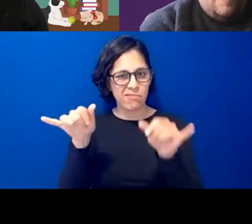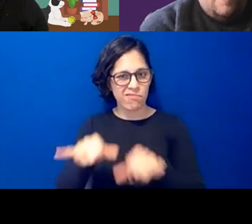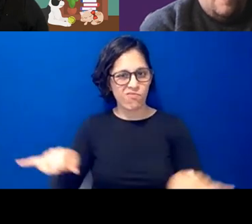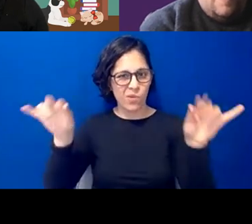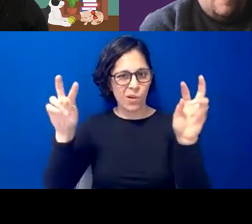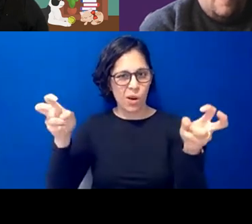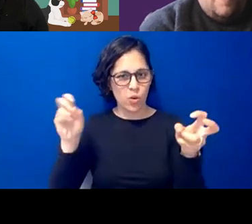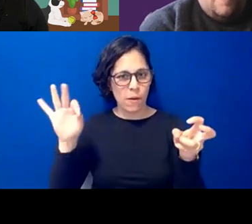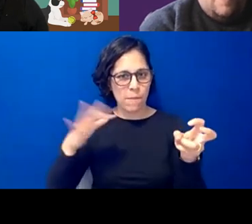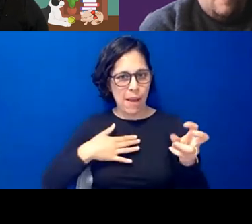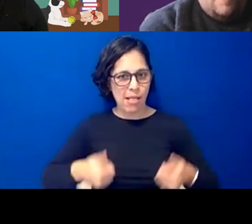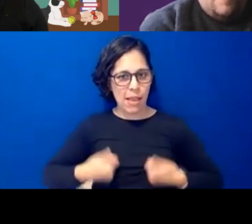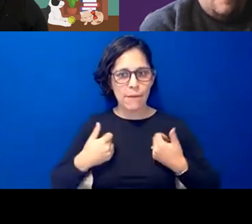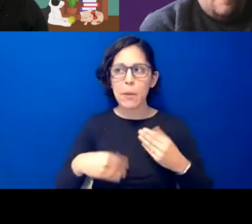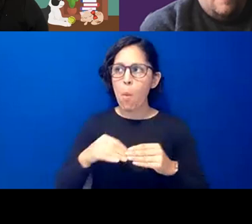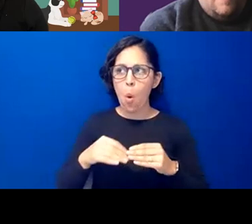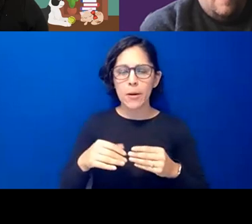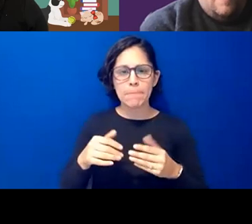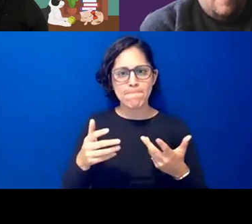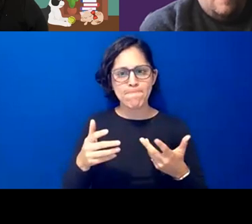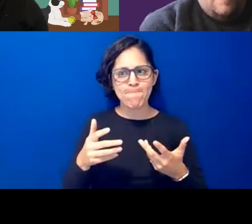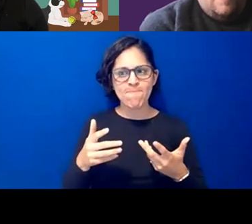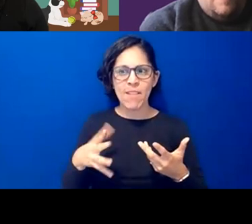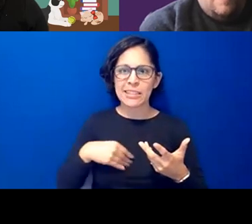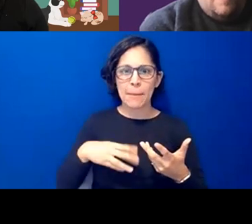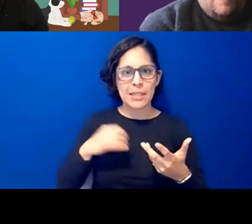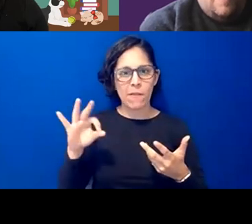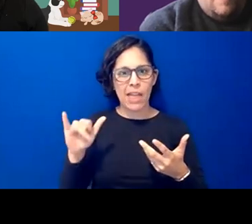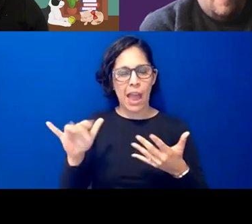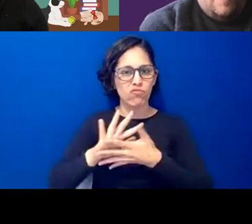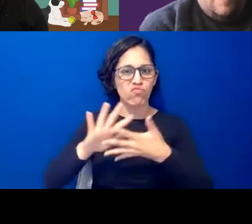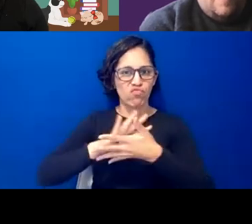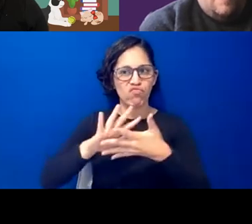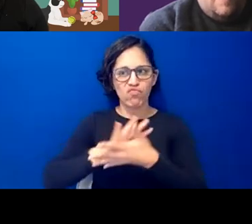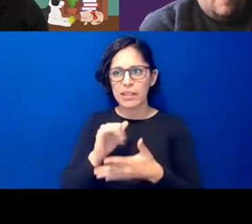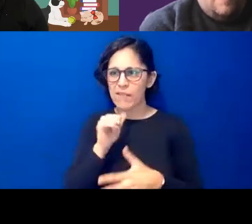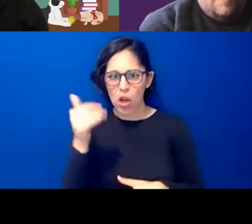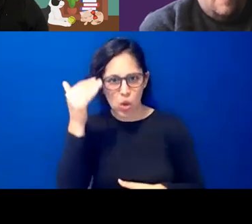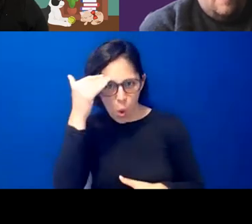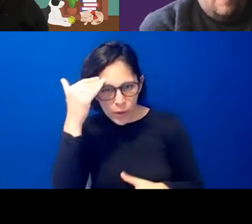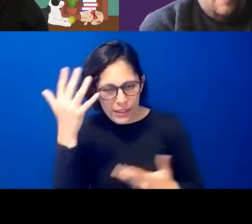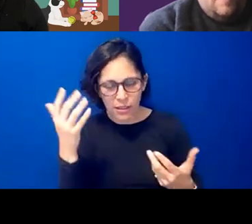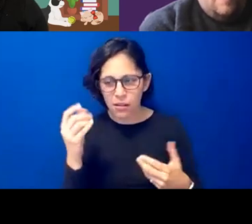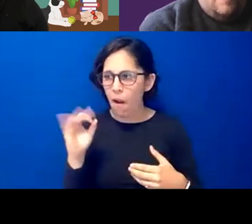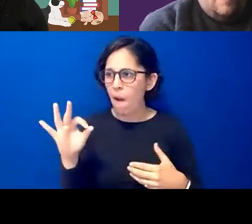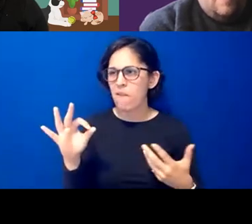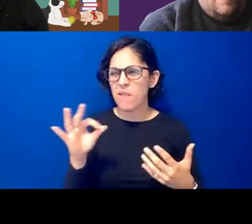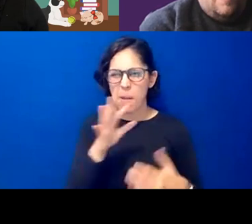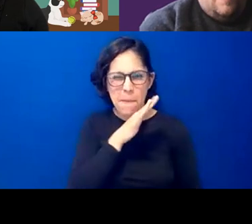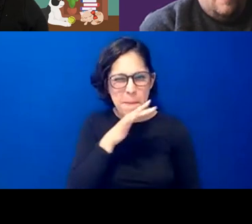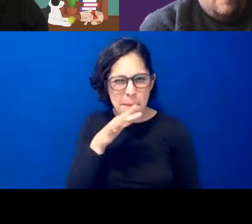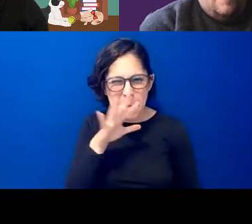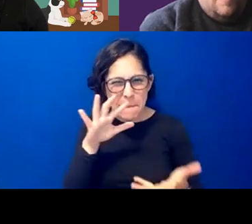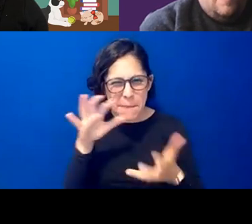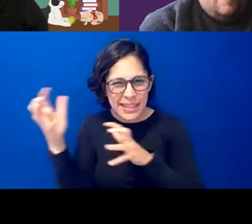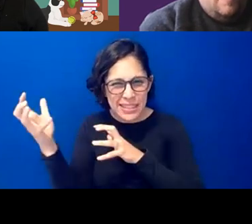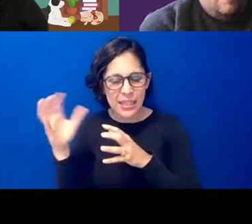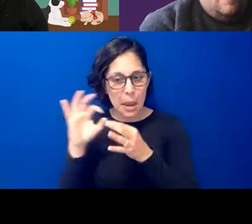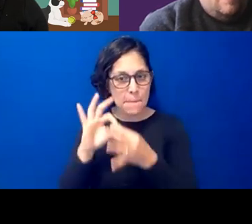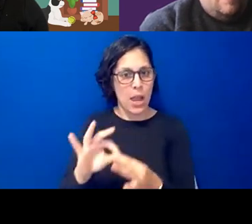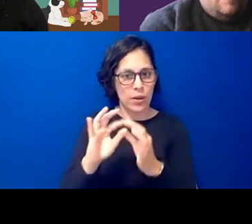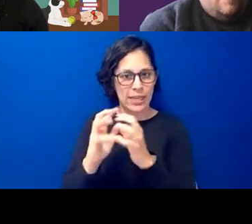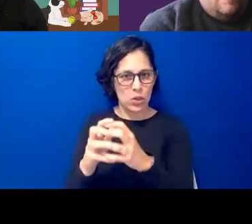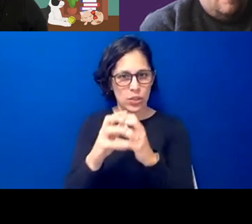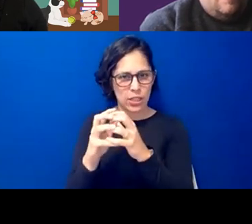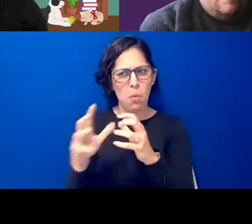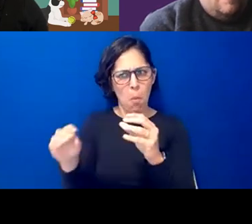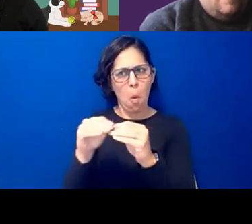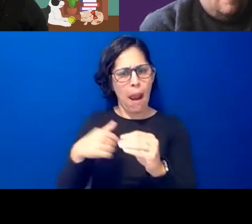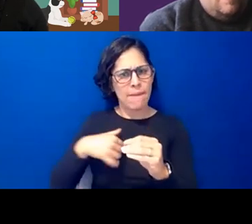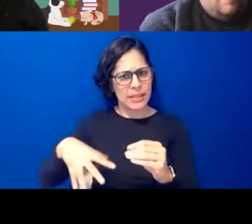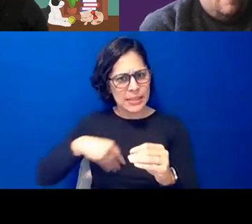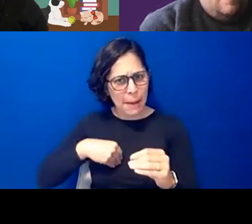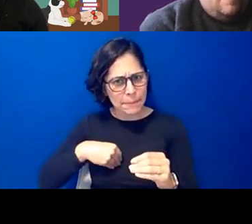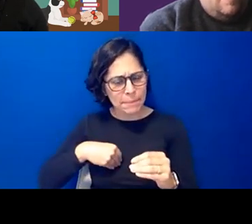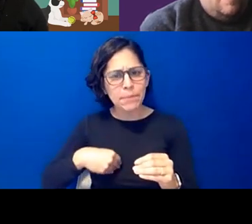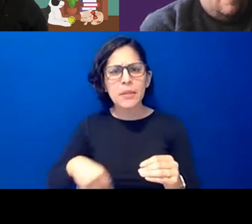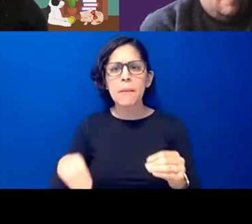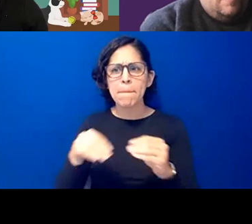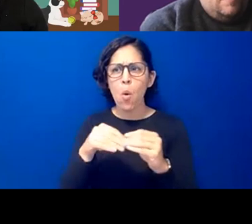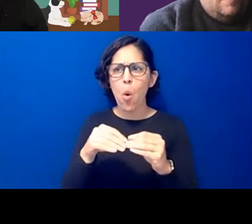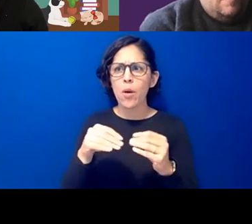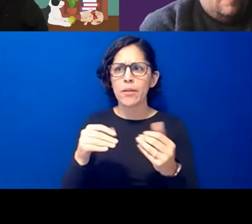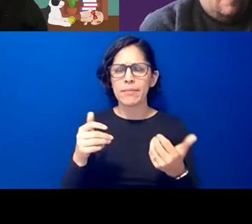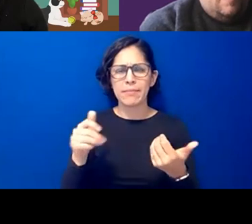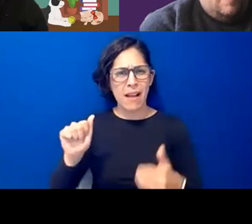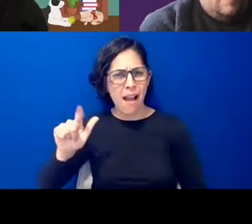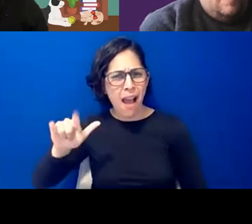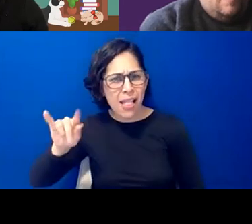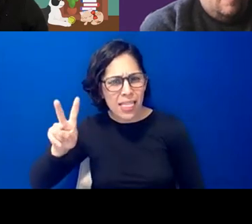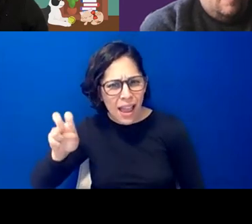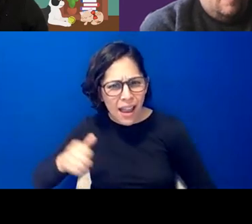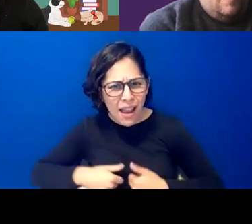Aurora Chang: The more tolerant, I am of ambiguity of not knowing of messiness of intersection ality the more alive and compassionate that I become.